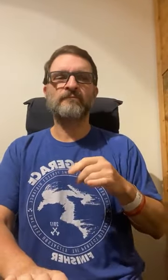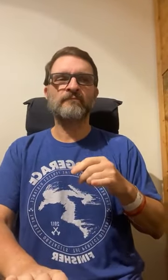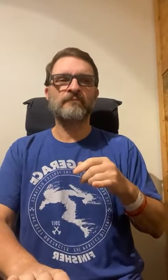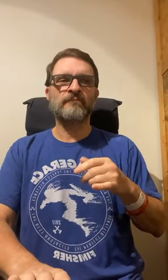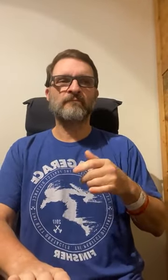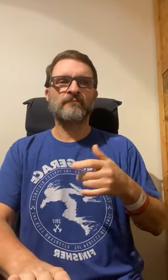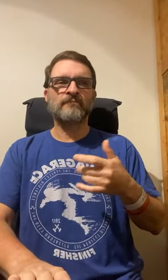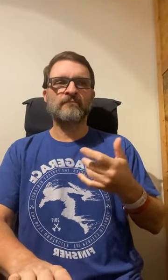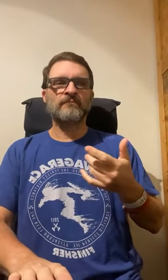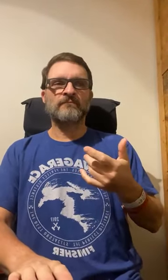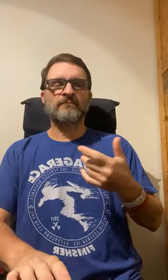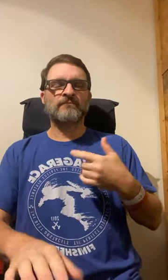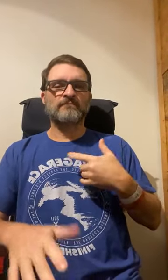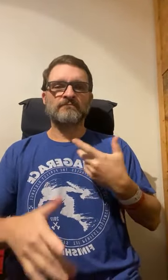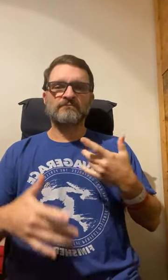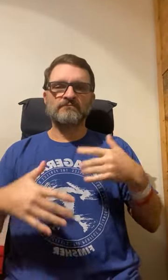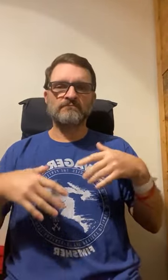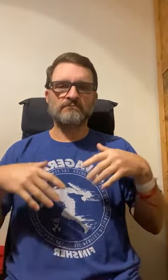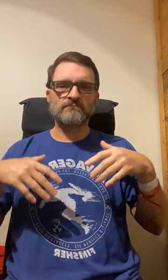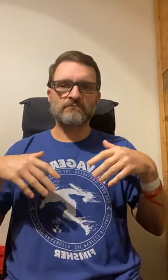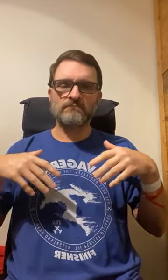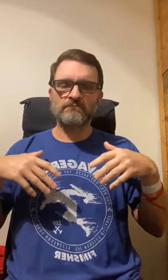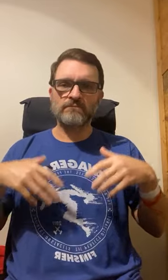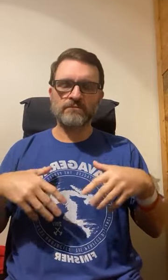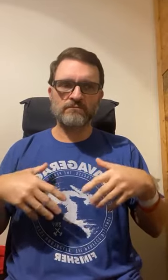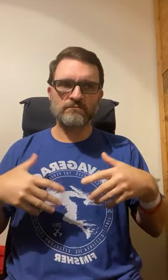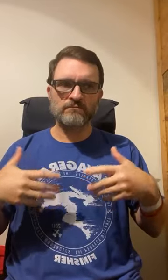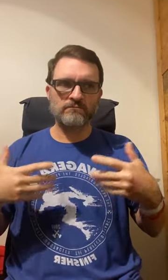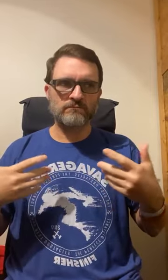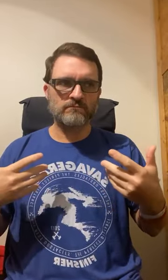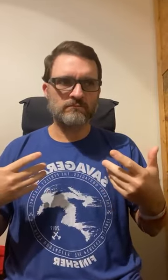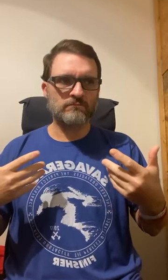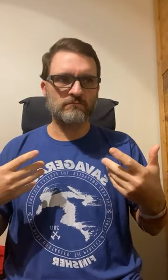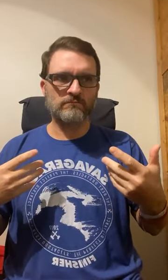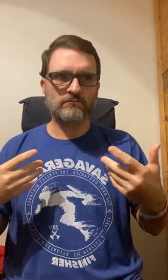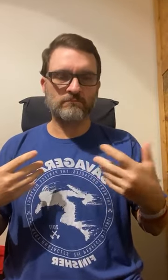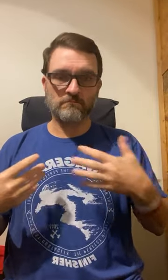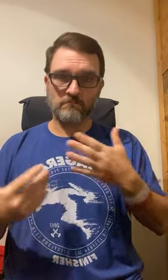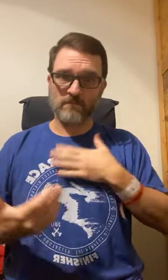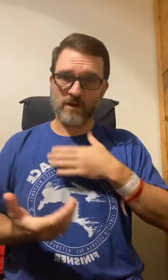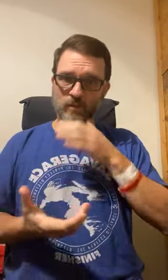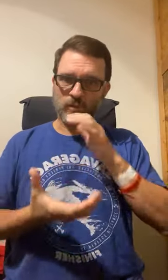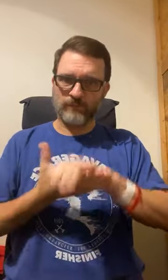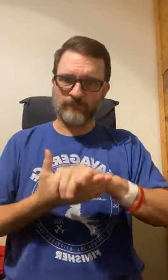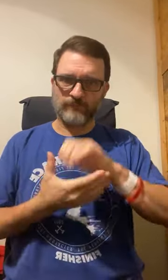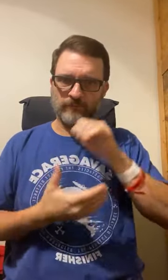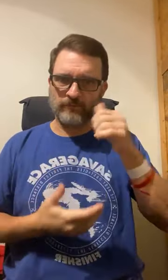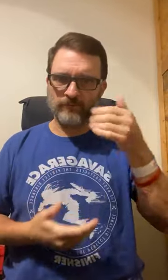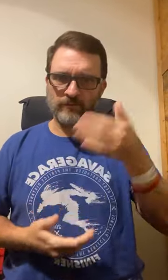I was still at loss for words. My wife was not there.